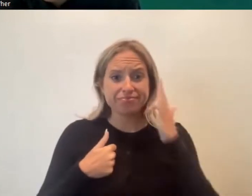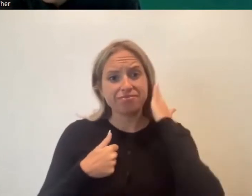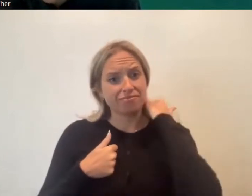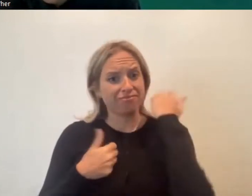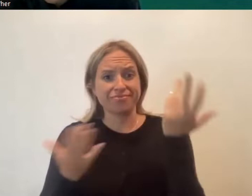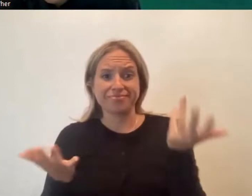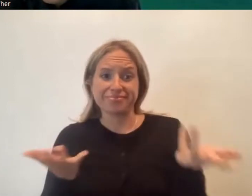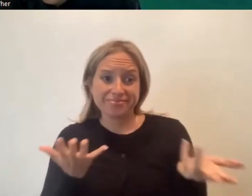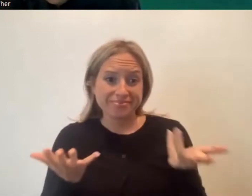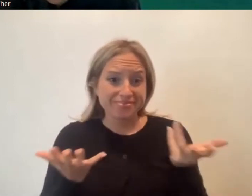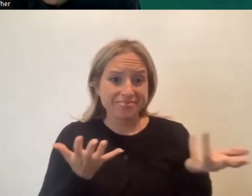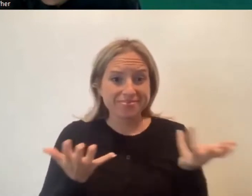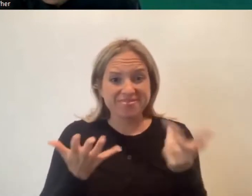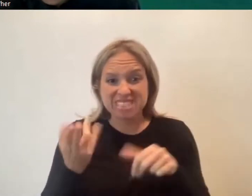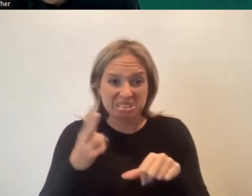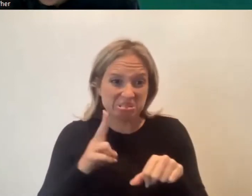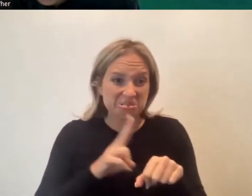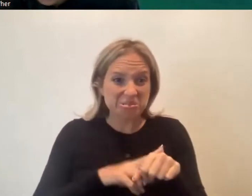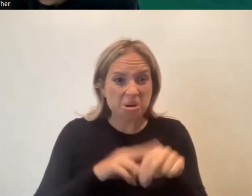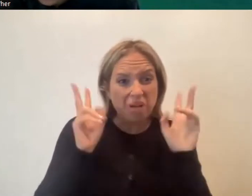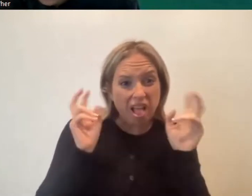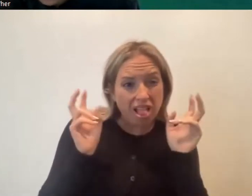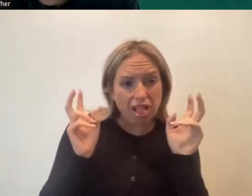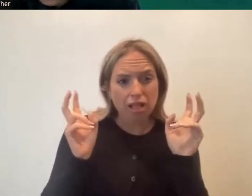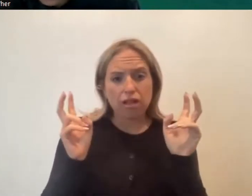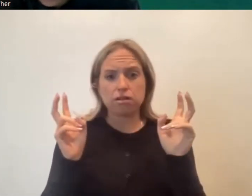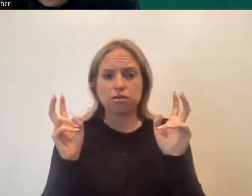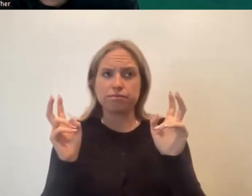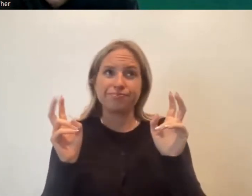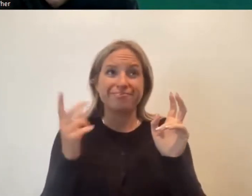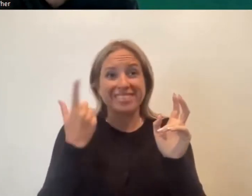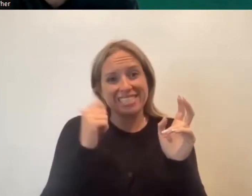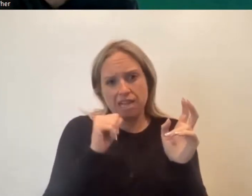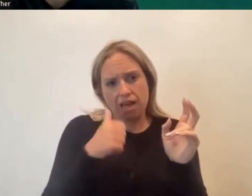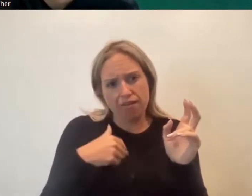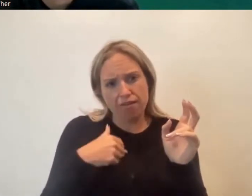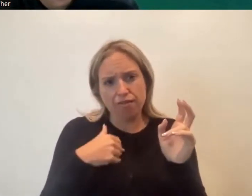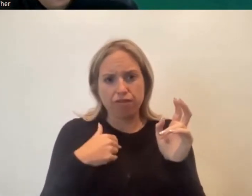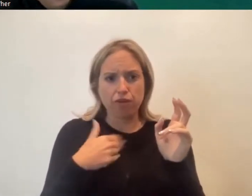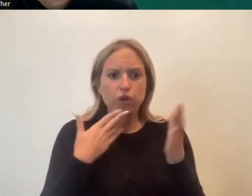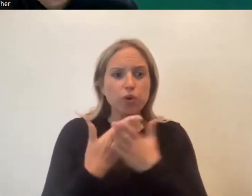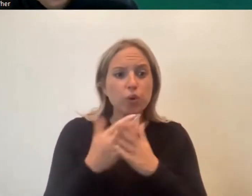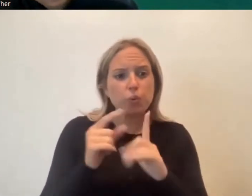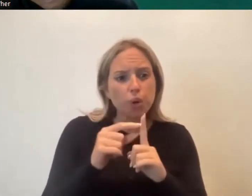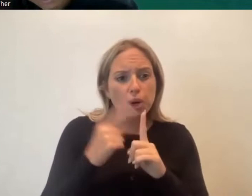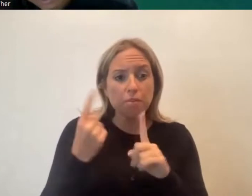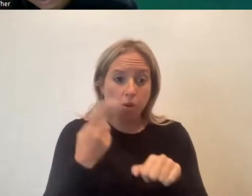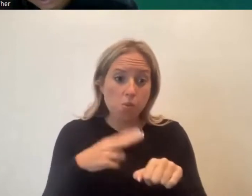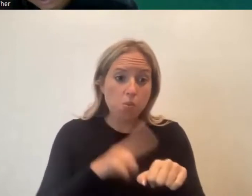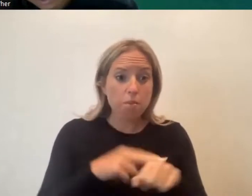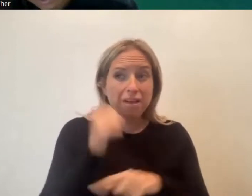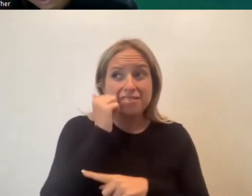lack of a better word, day to day life?